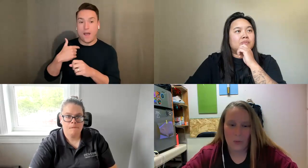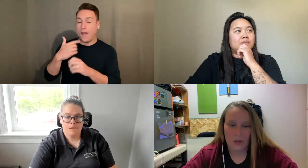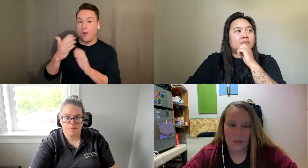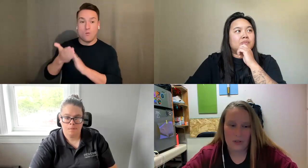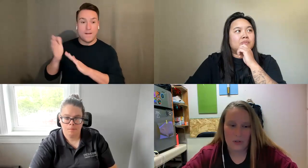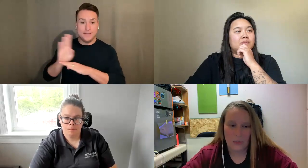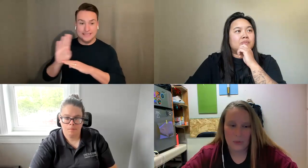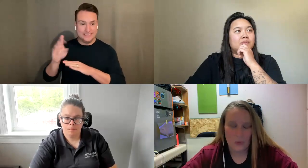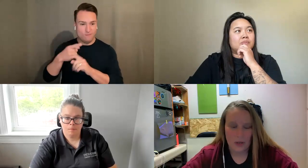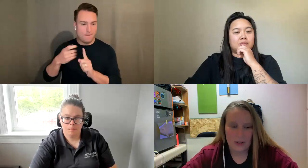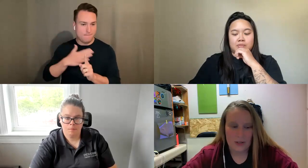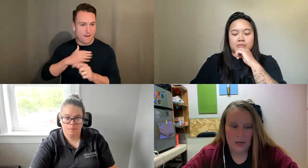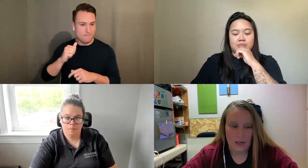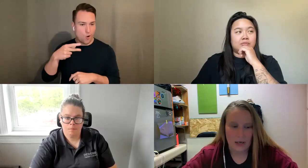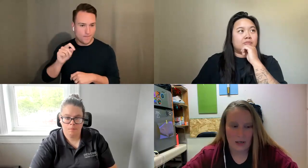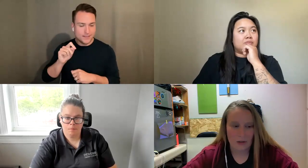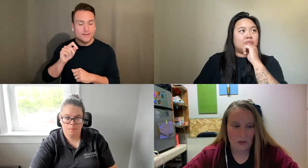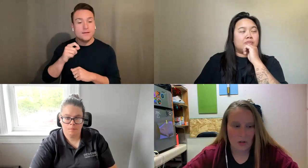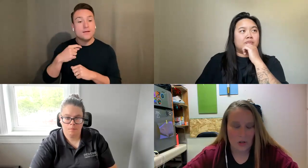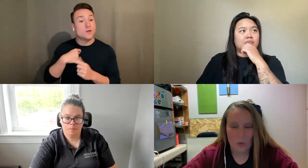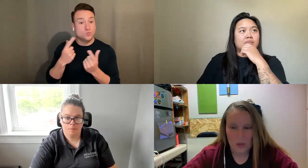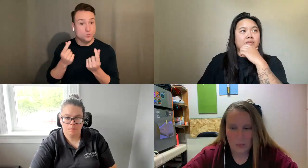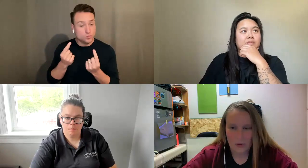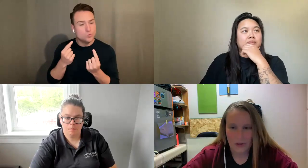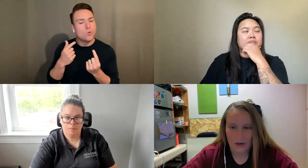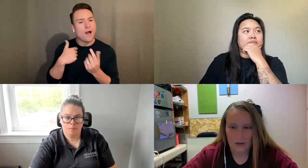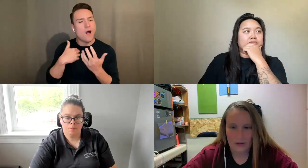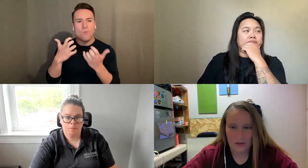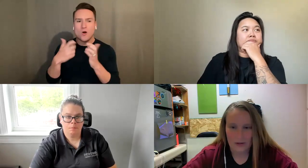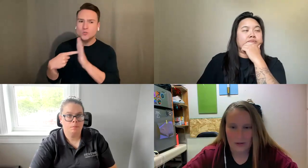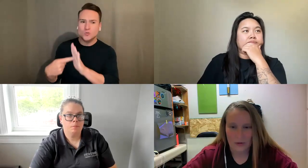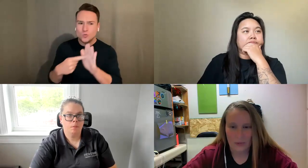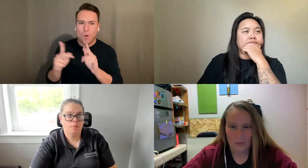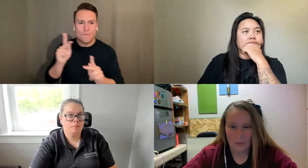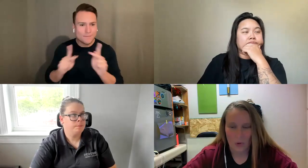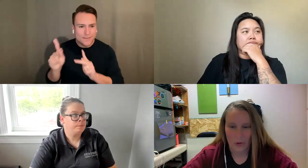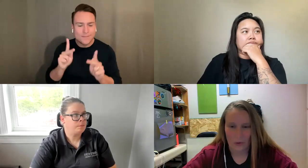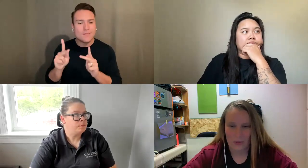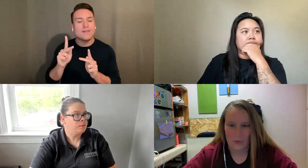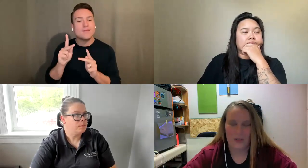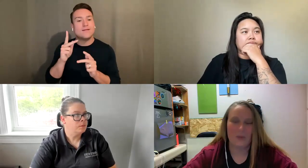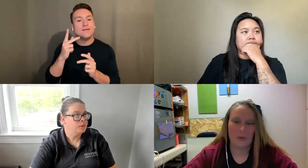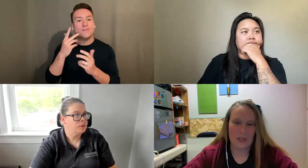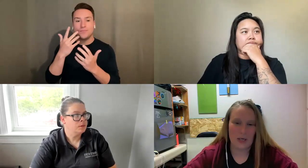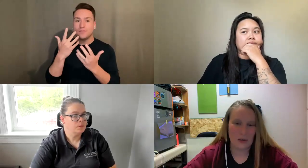What I wanted to do was, again, show people that, you know, more was possible with stained